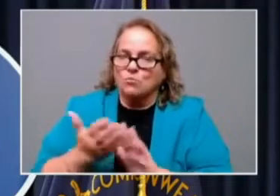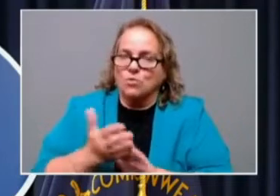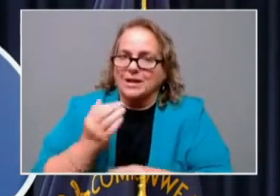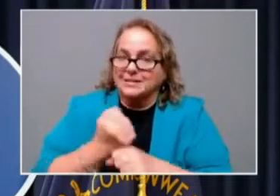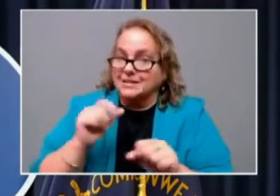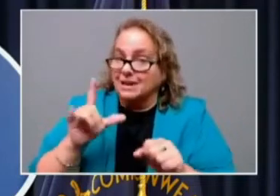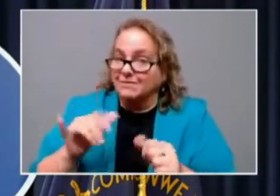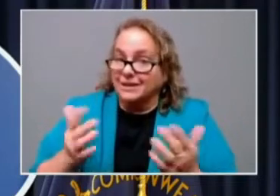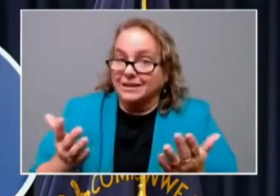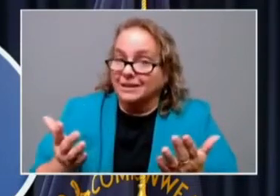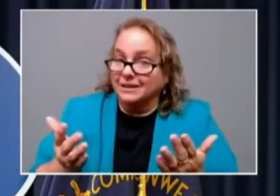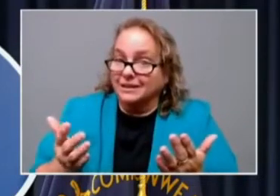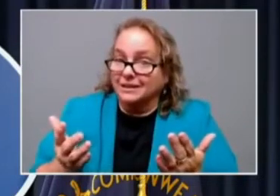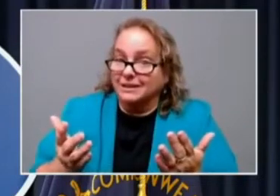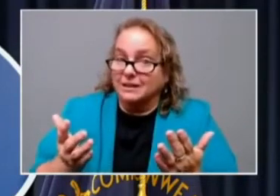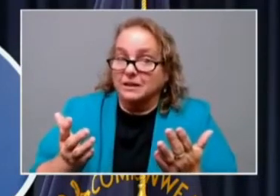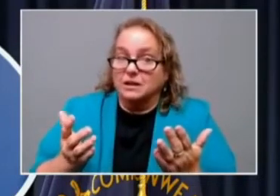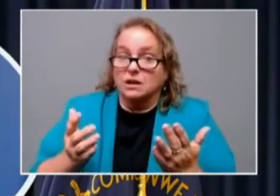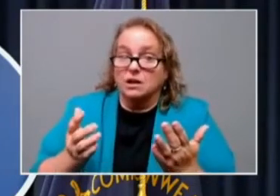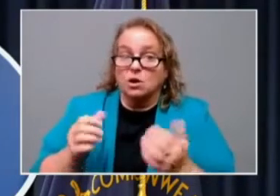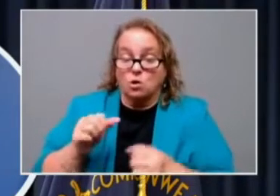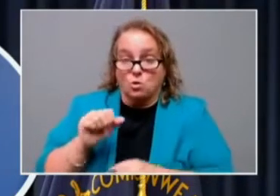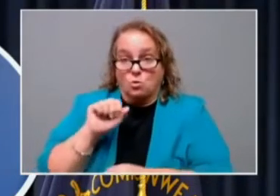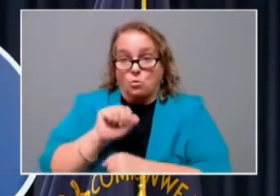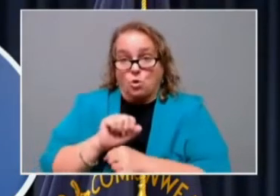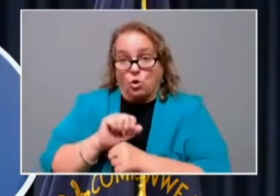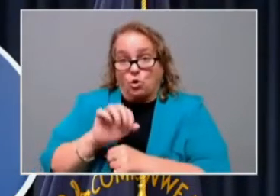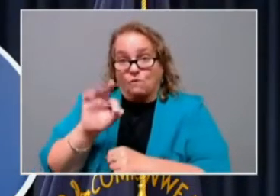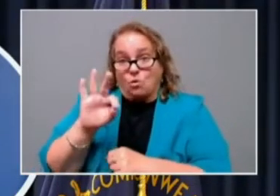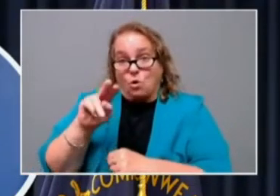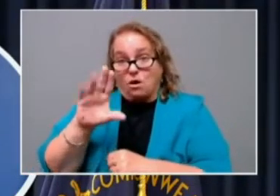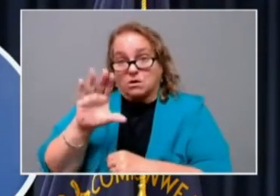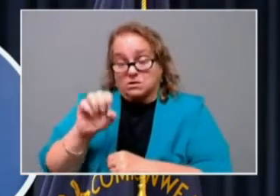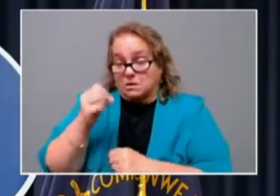you're talking about is exactly why employers overall are mandating